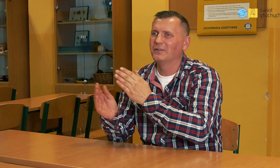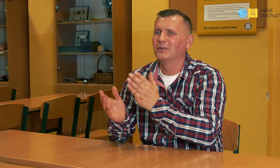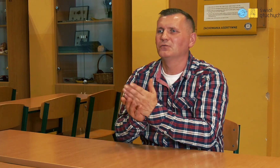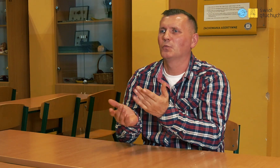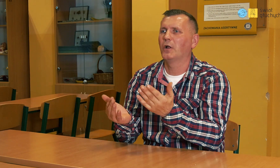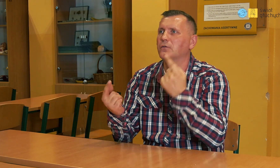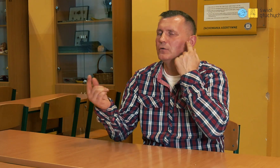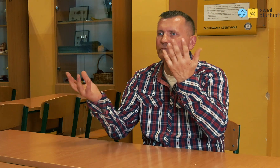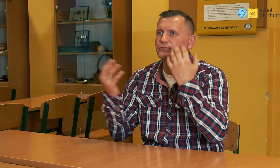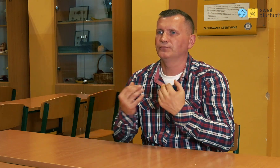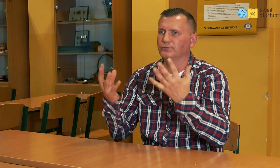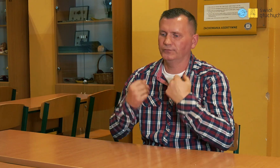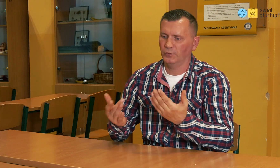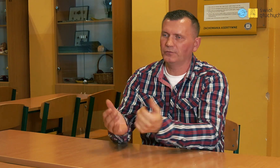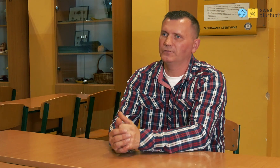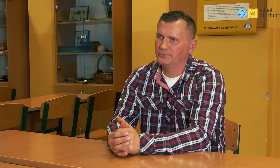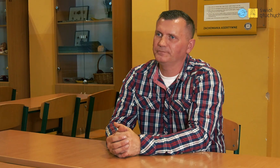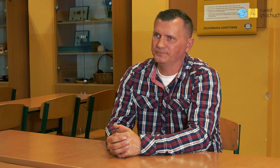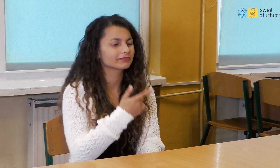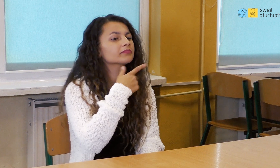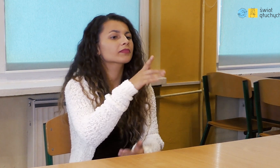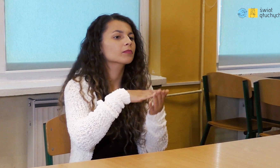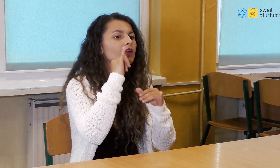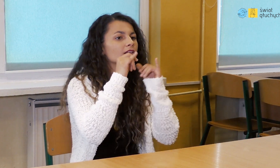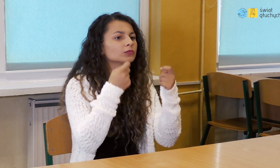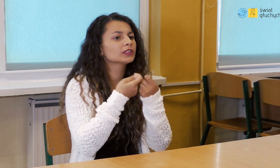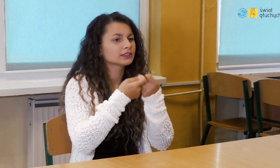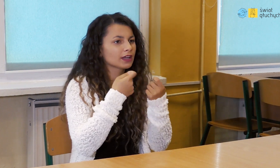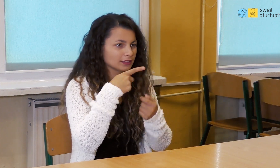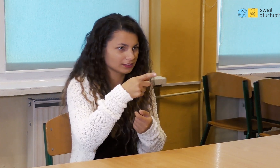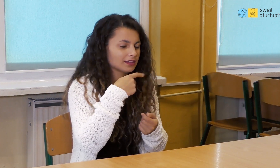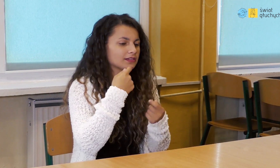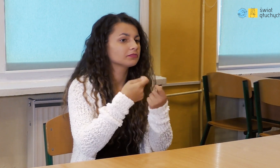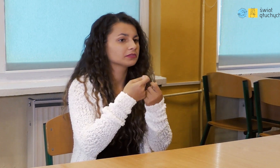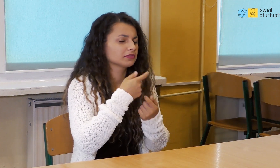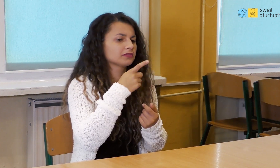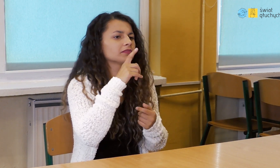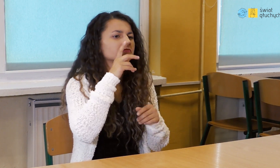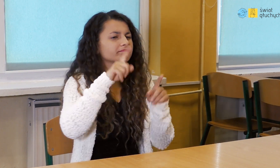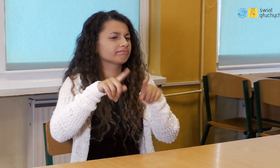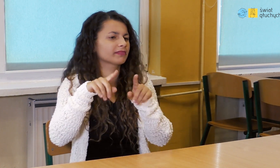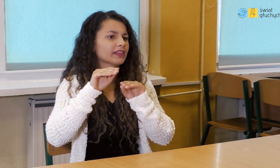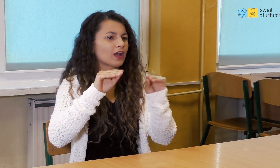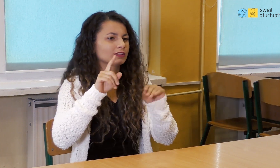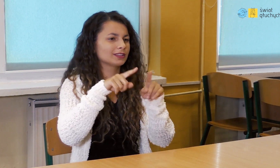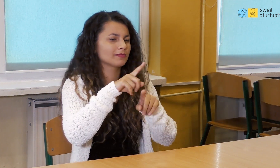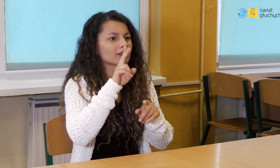That's how I learned. There is often noise in class. But a lot depends on the teacher.